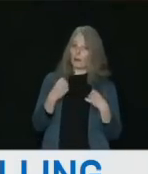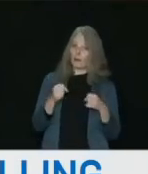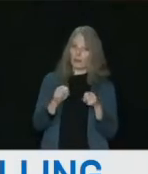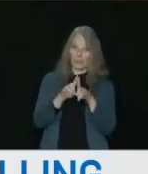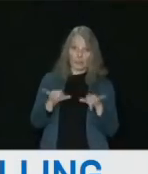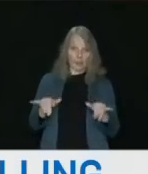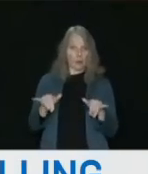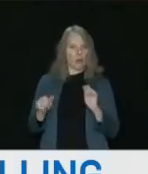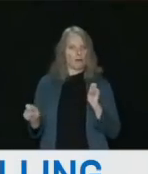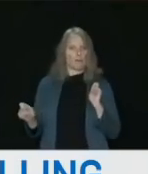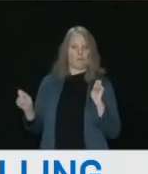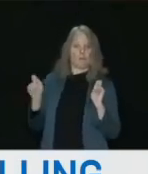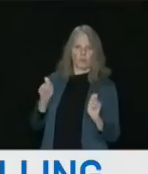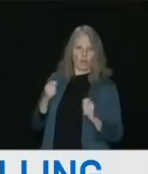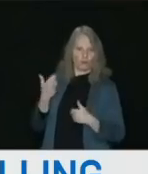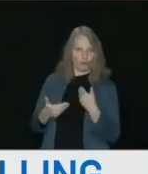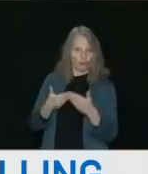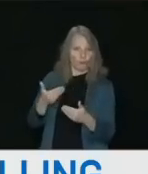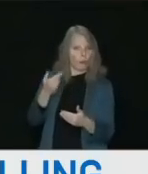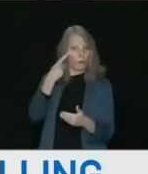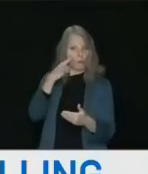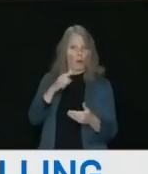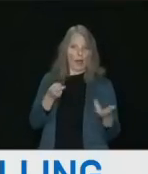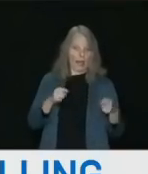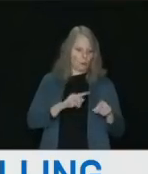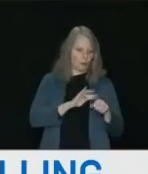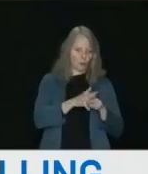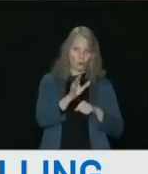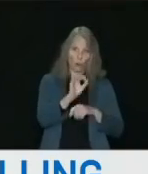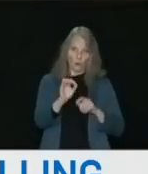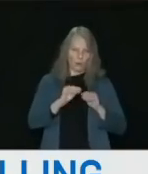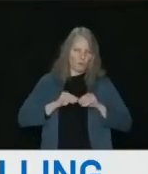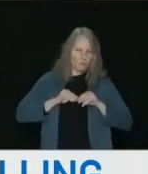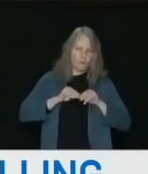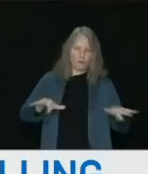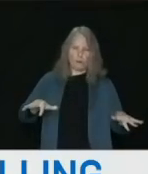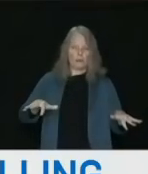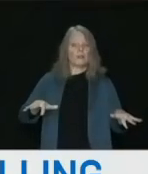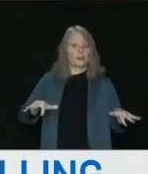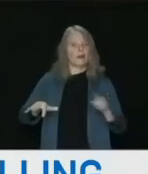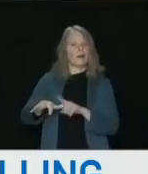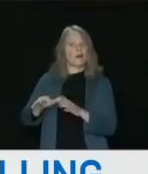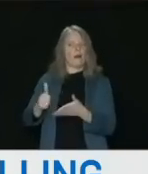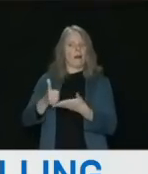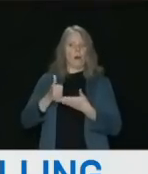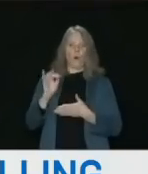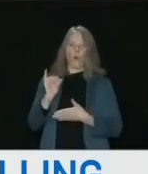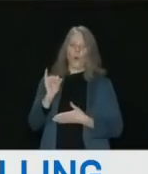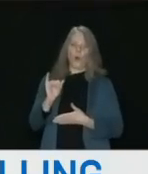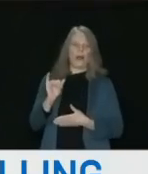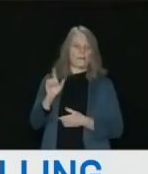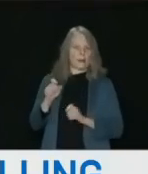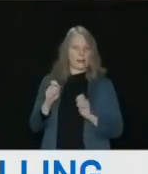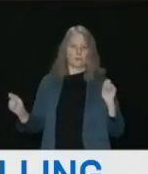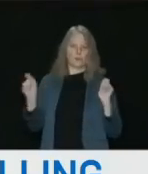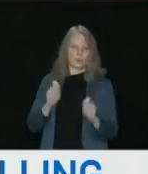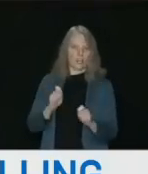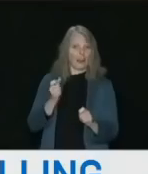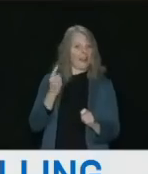WEAR AND.